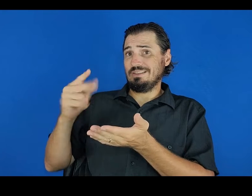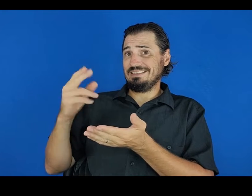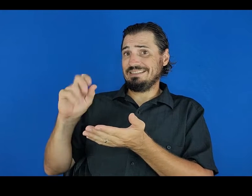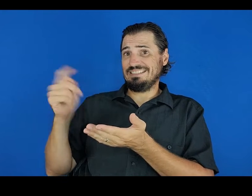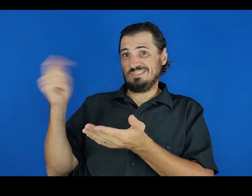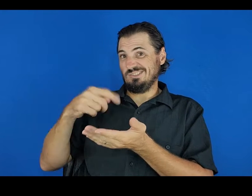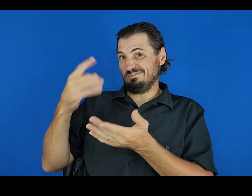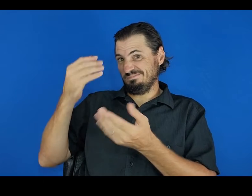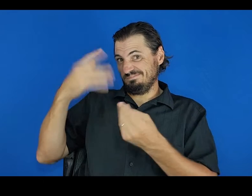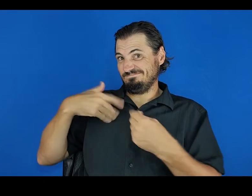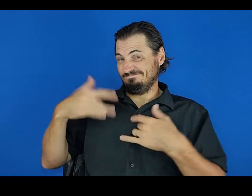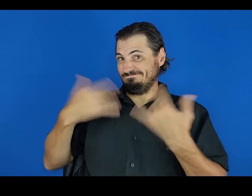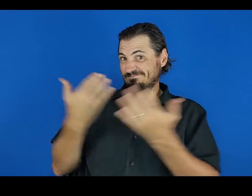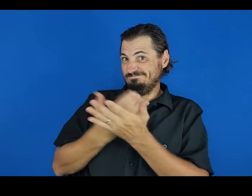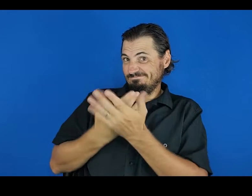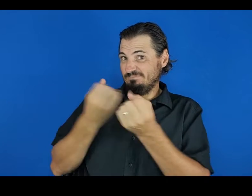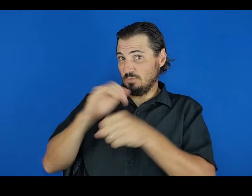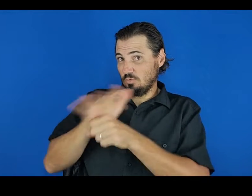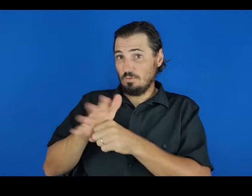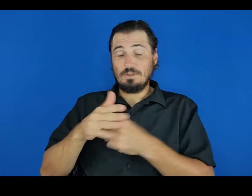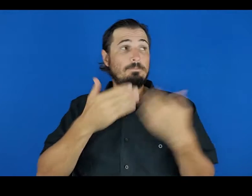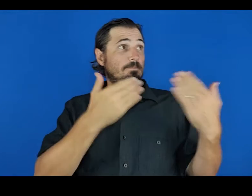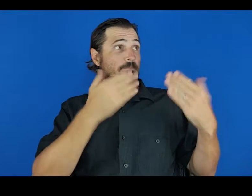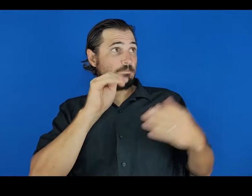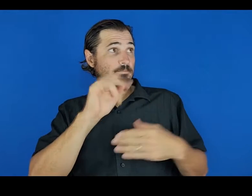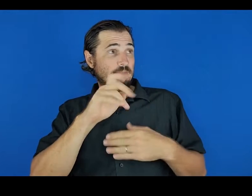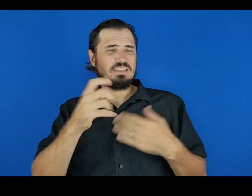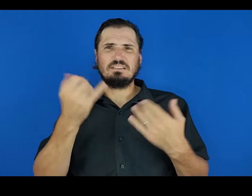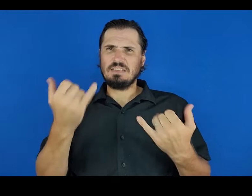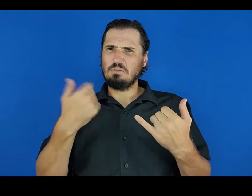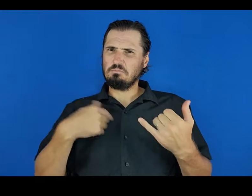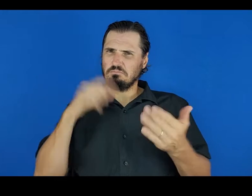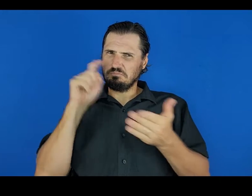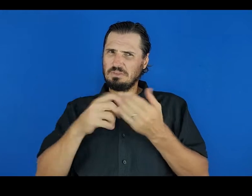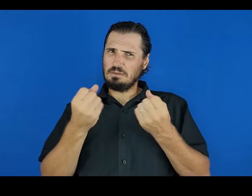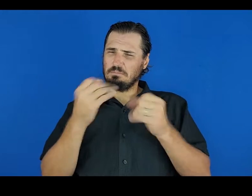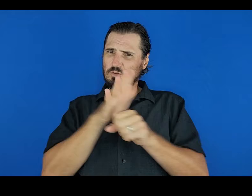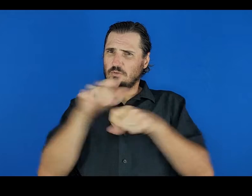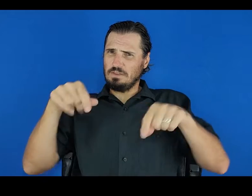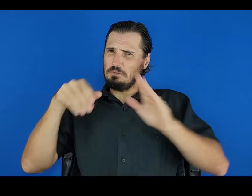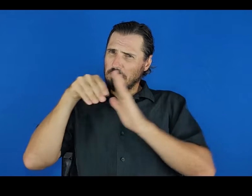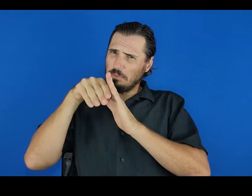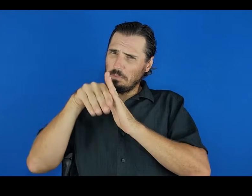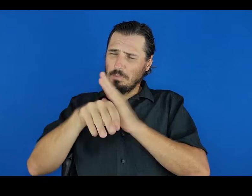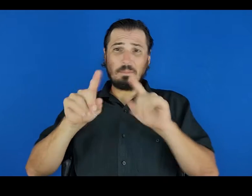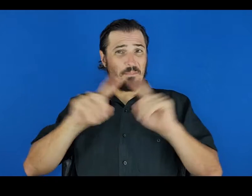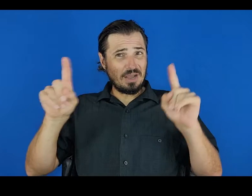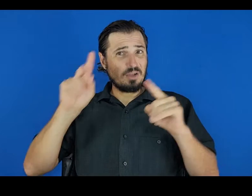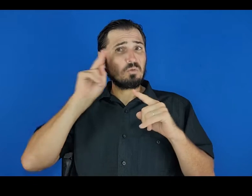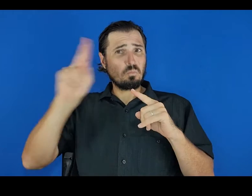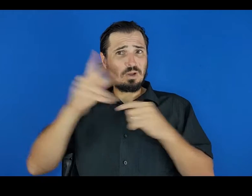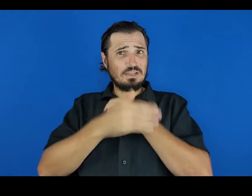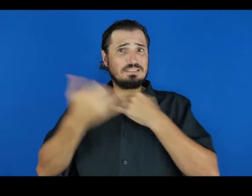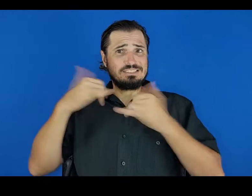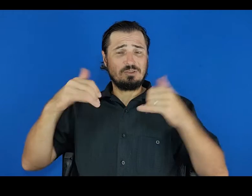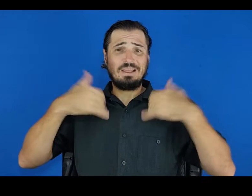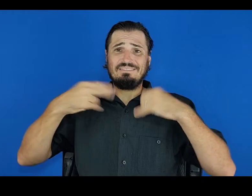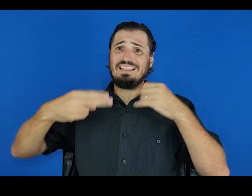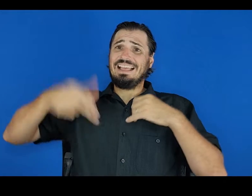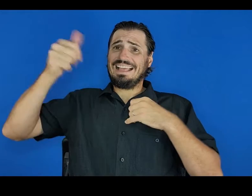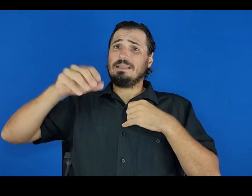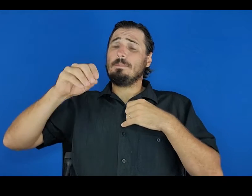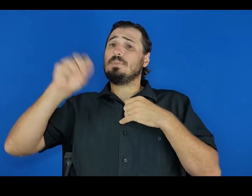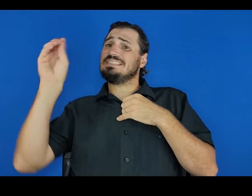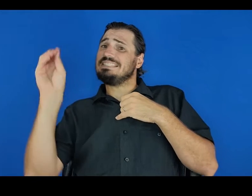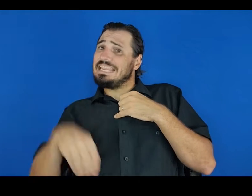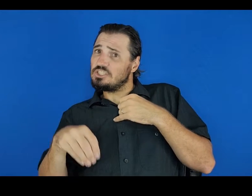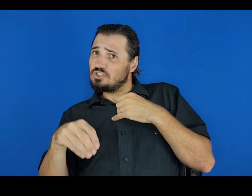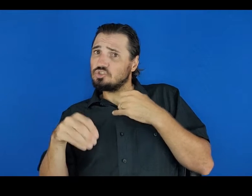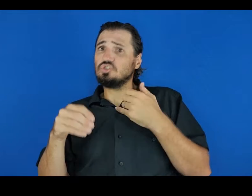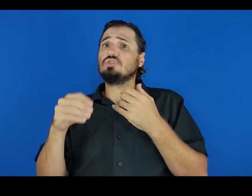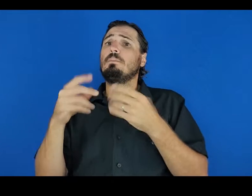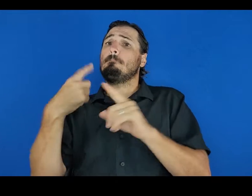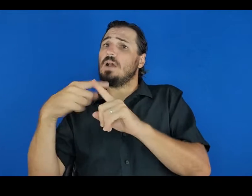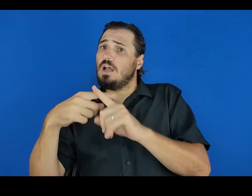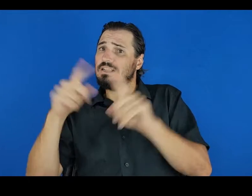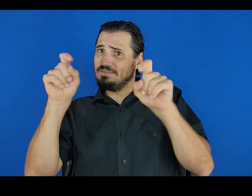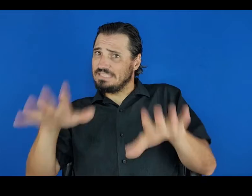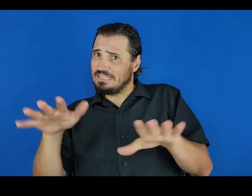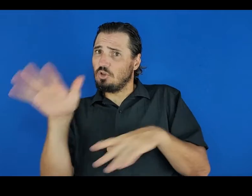Thanks, Mike. Our daily number of new cases continues to show a modest decline. However, Kauai County still has the highest per population case rate in the state at this time